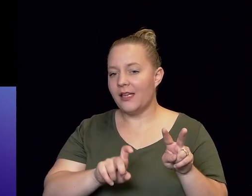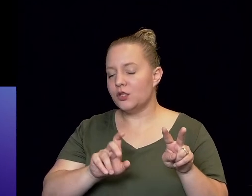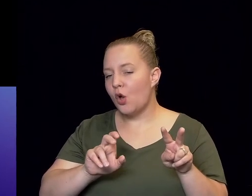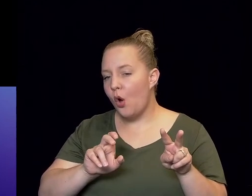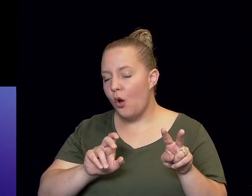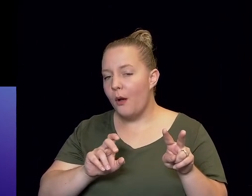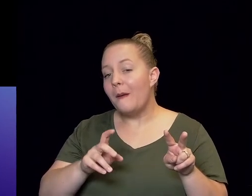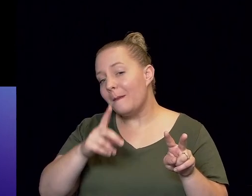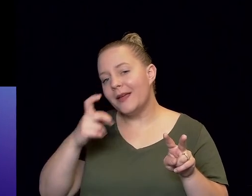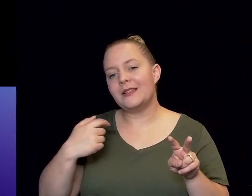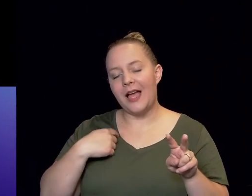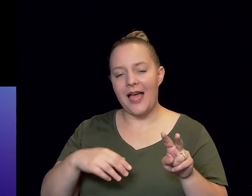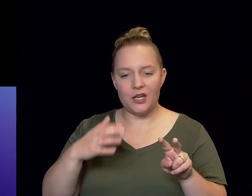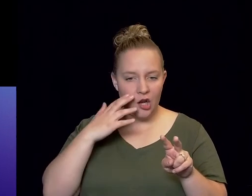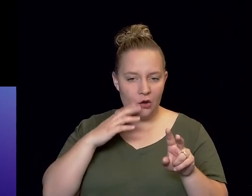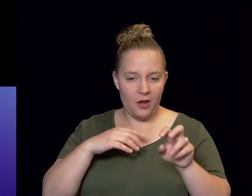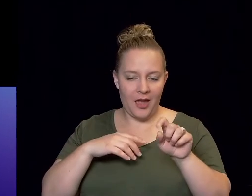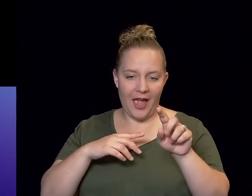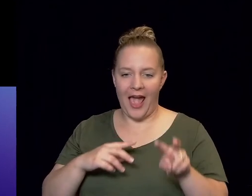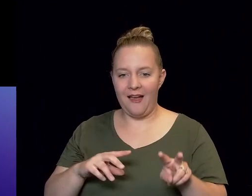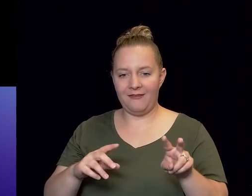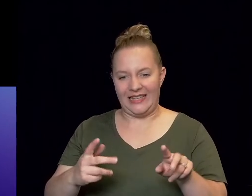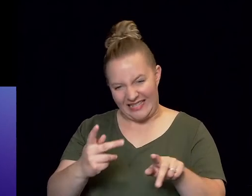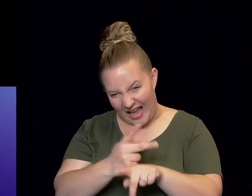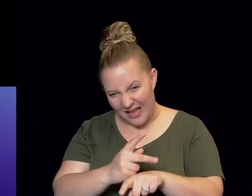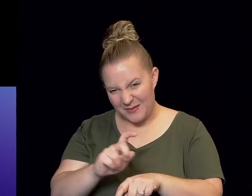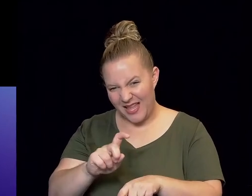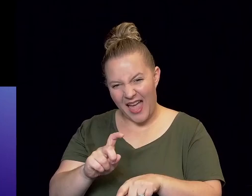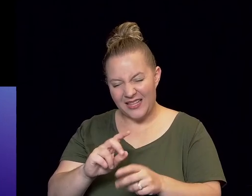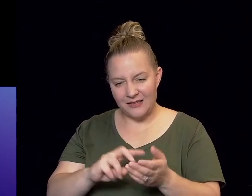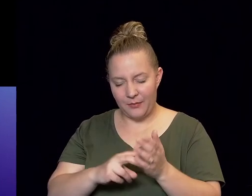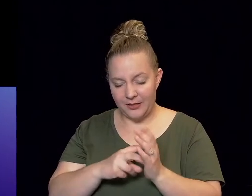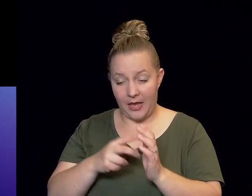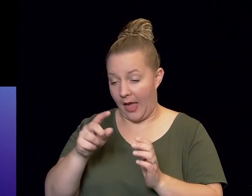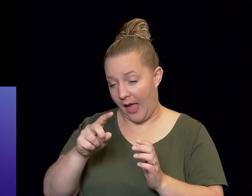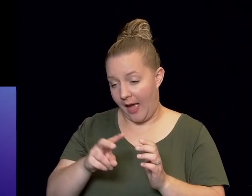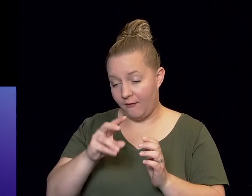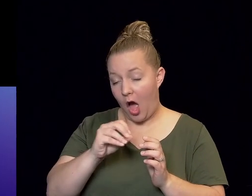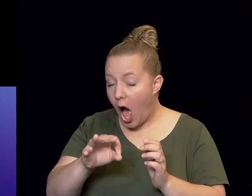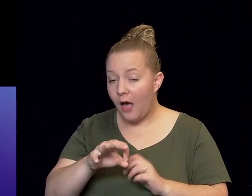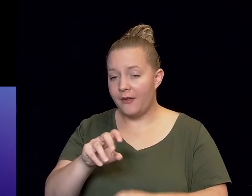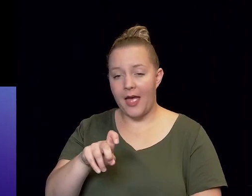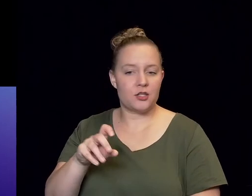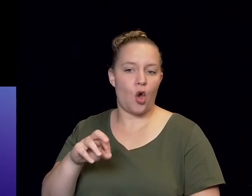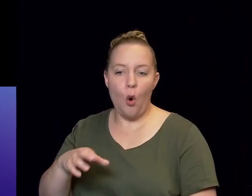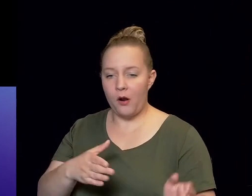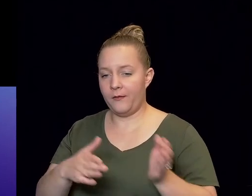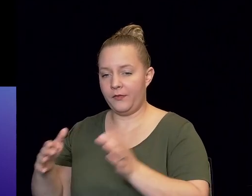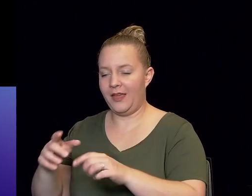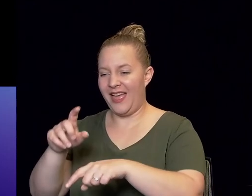I know 1/2 times x is me taking half of x. Or, you could take x and you can divide it by 2.